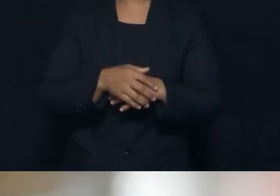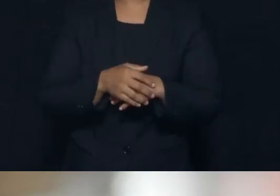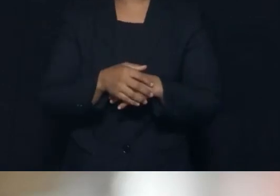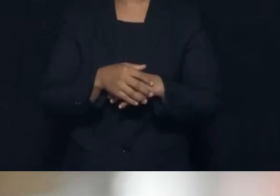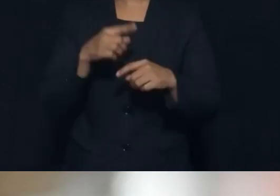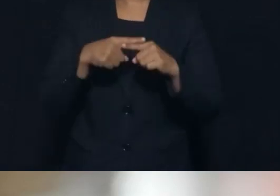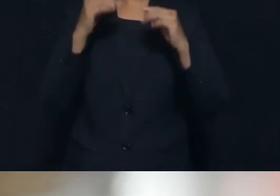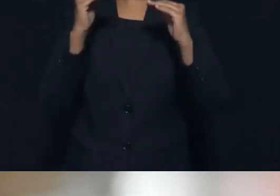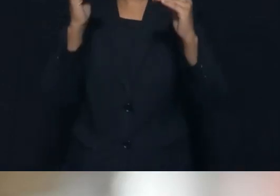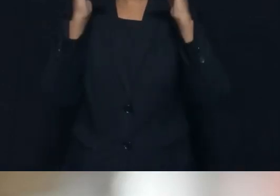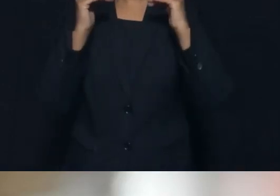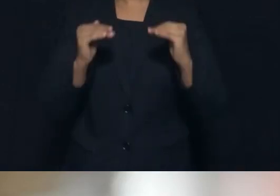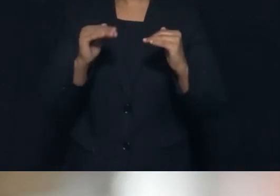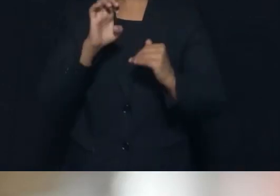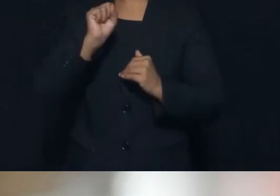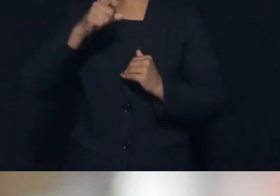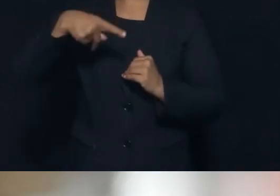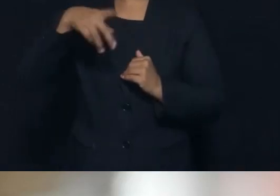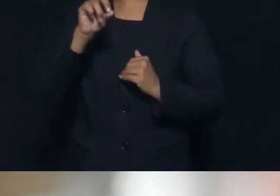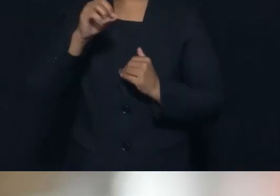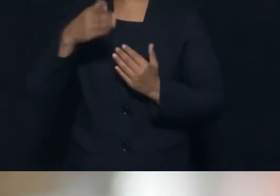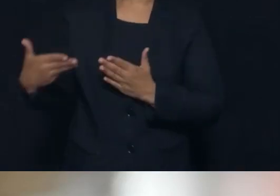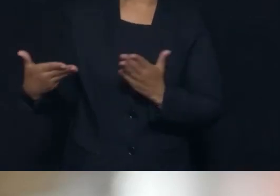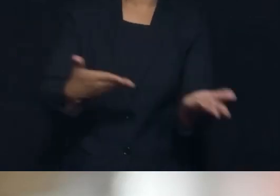We will work on accessibility events. Training professionals on accessibility and enable working events.